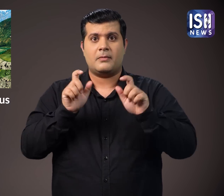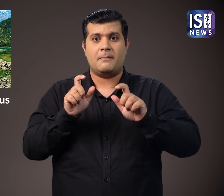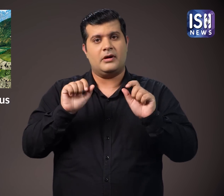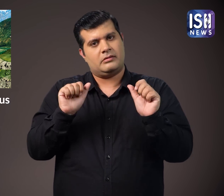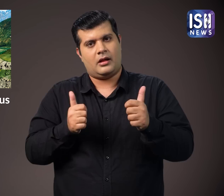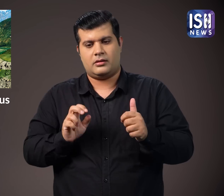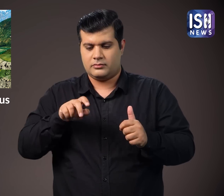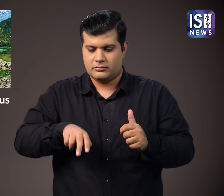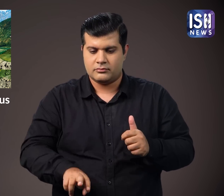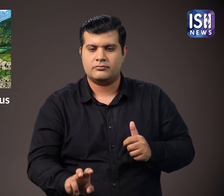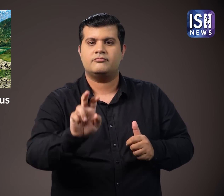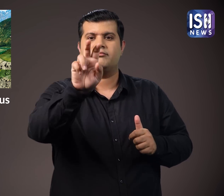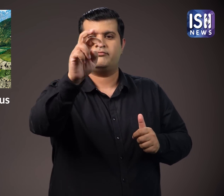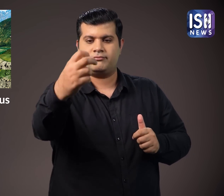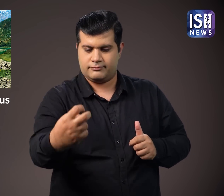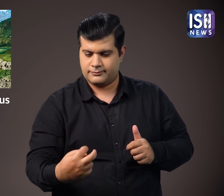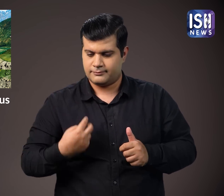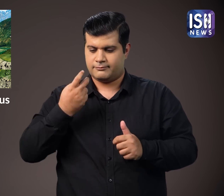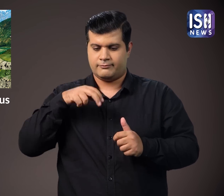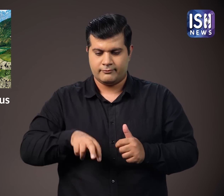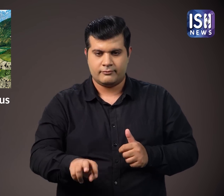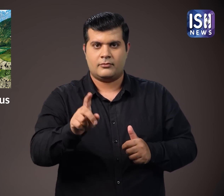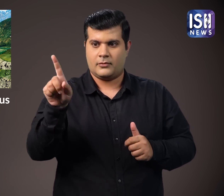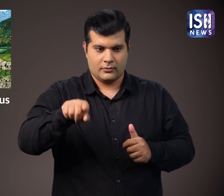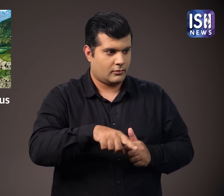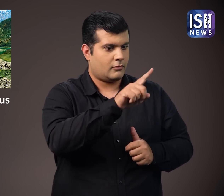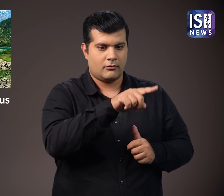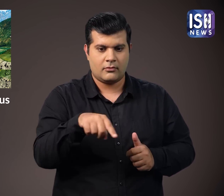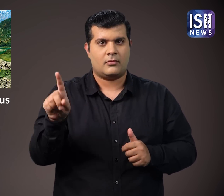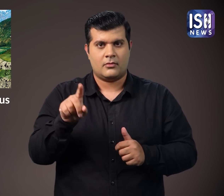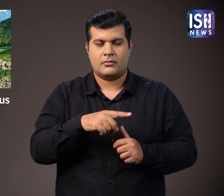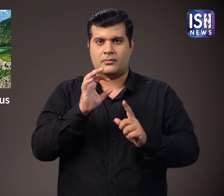Local residents walk over the riverbed, without any worry.